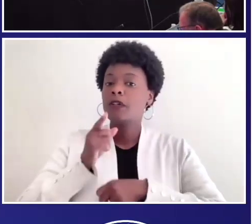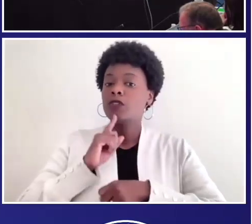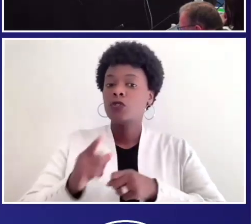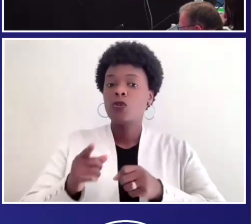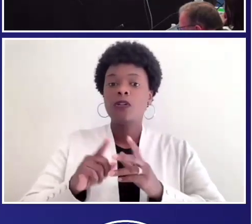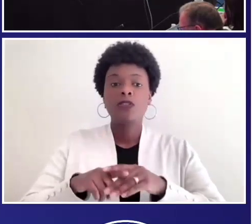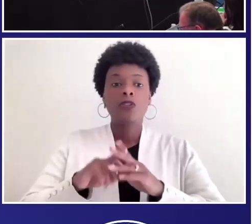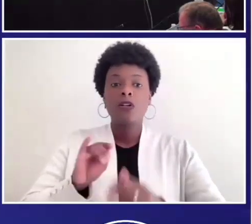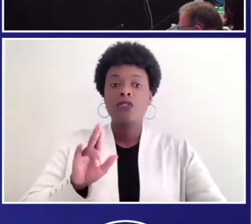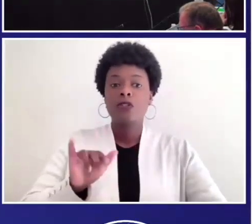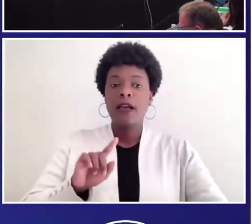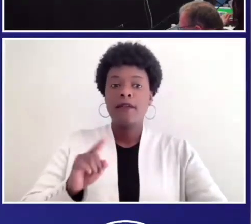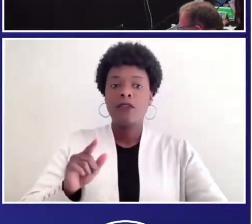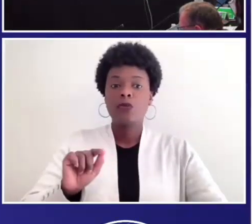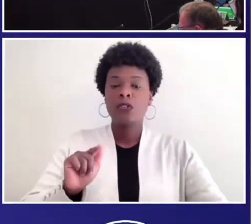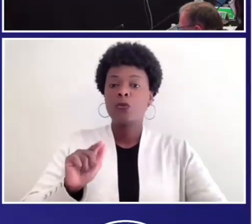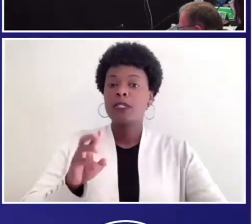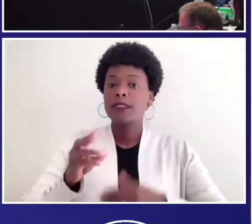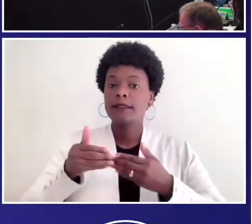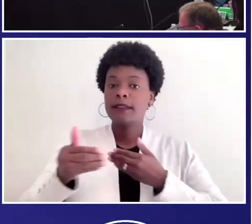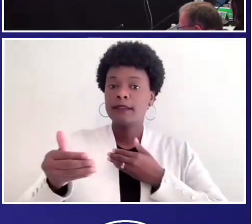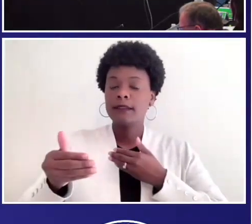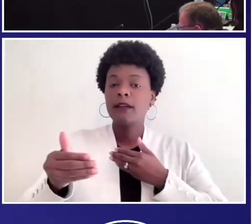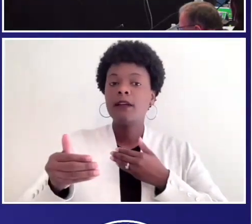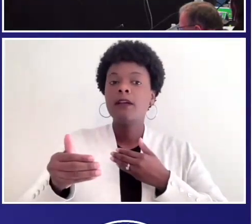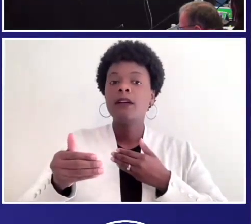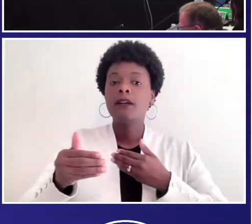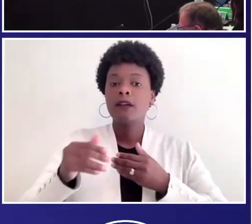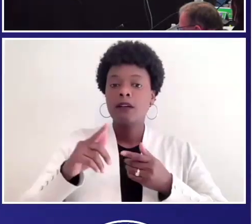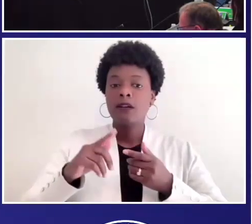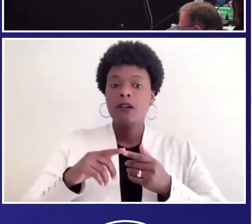2026, and forward, that they will not -- forbearance -- certain forbearances and